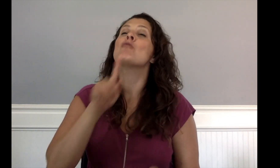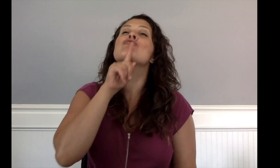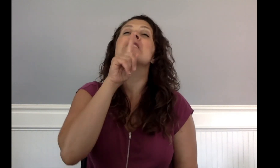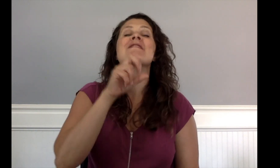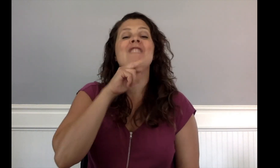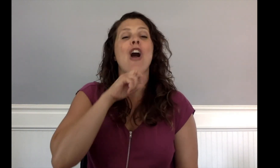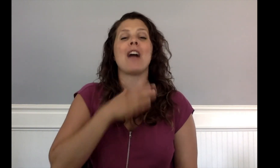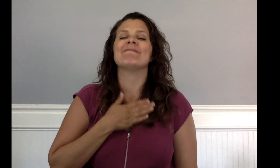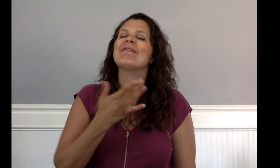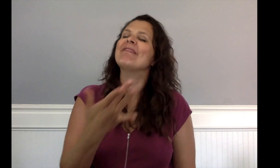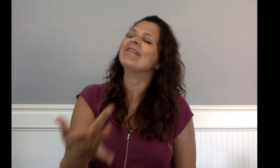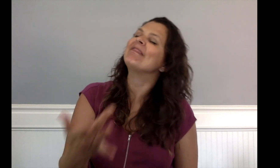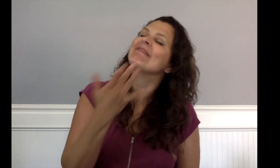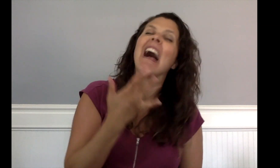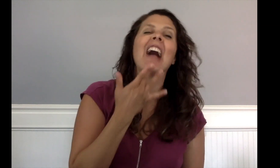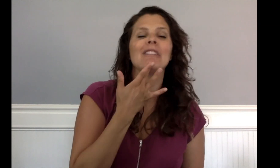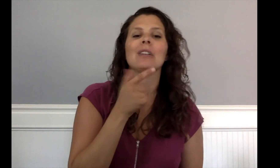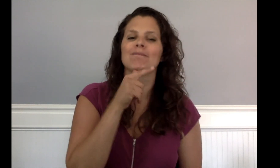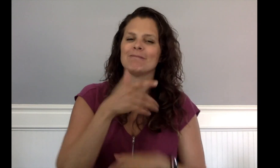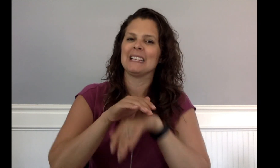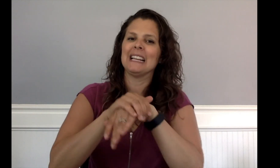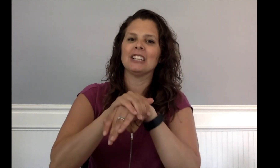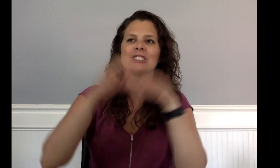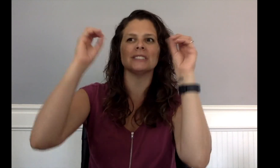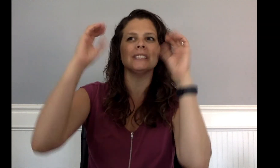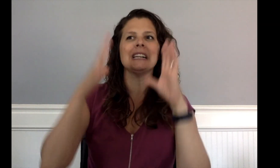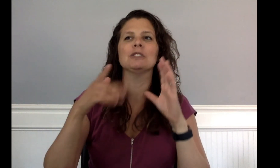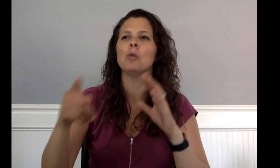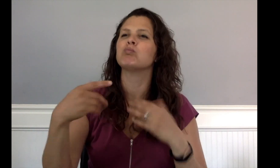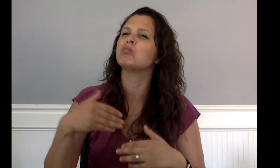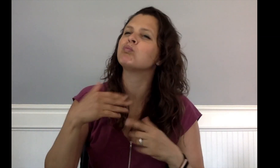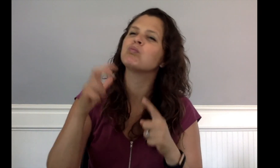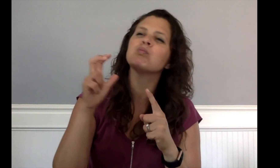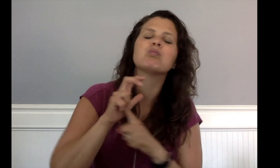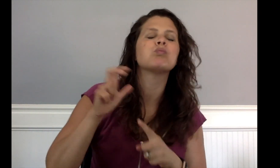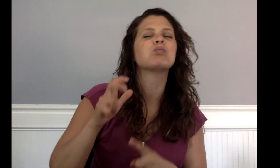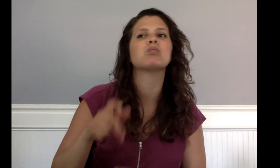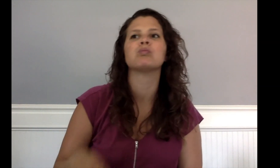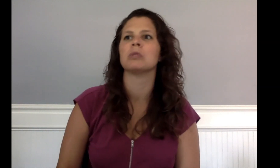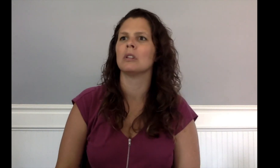But my favorite teacher is my English teacher!"